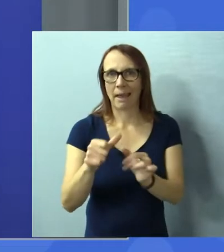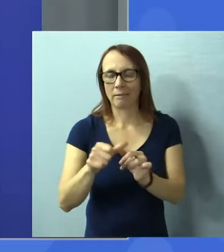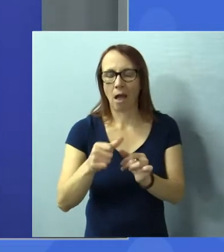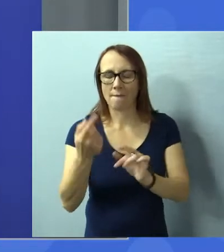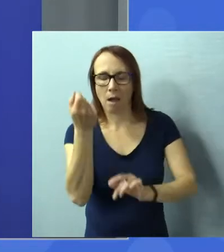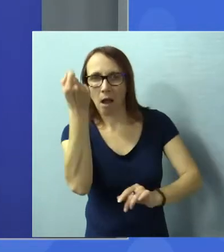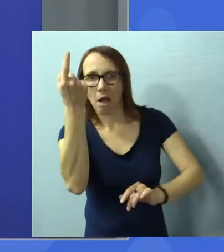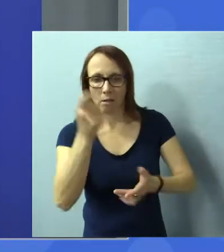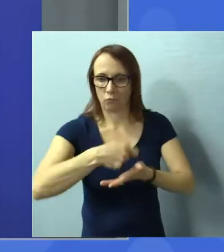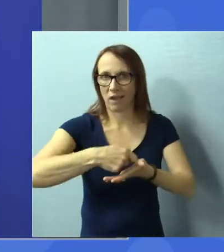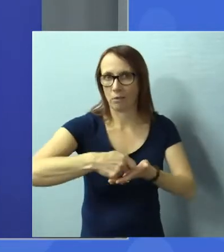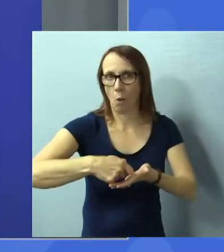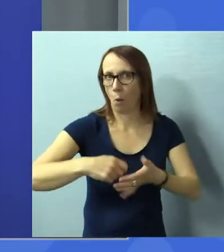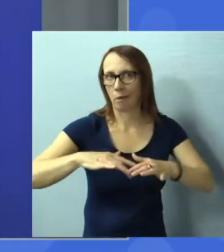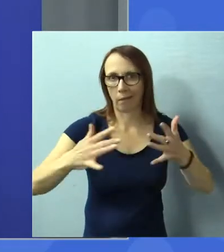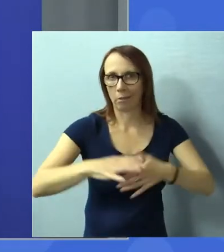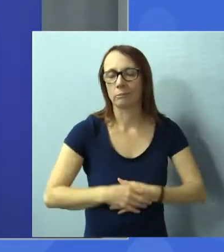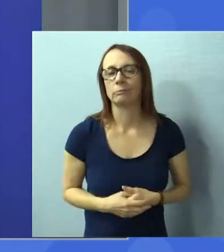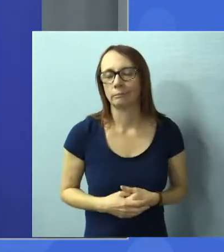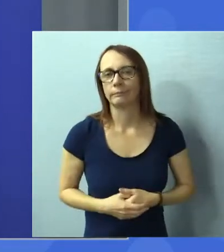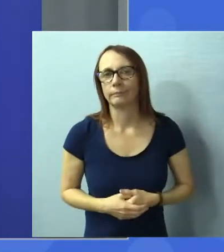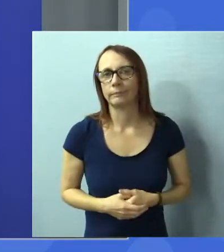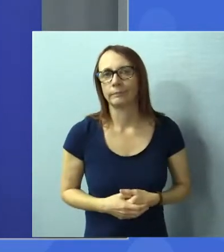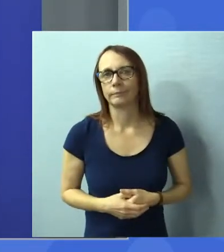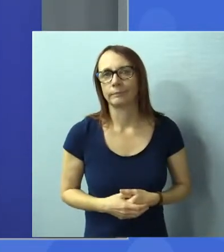way is best for you some of the points coming up and as we've done previously